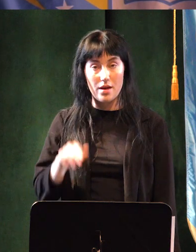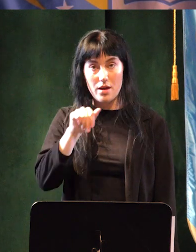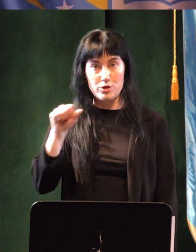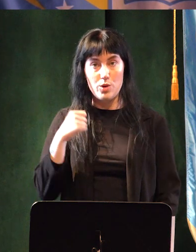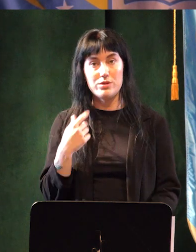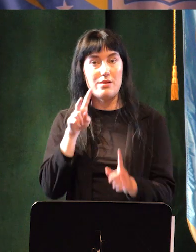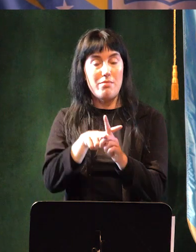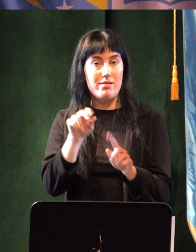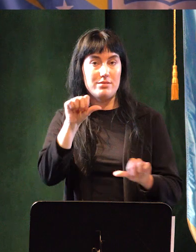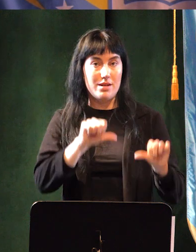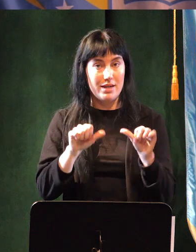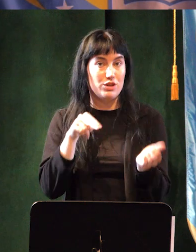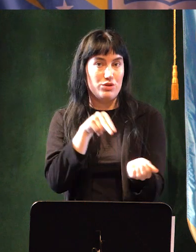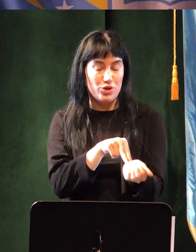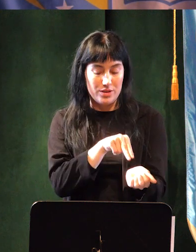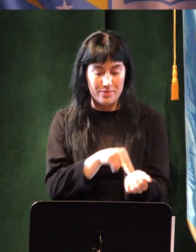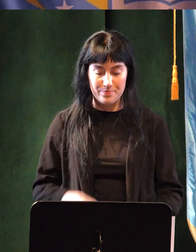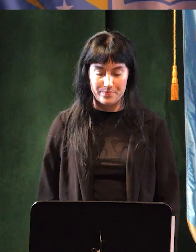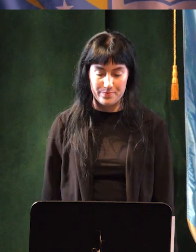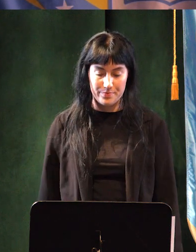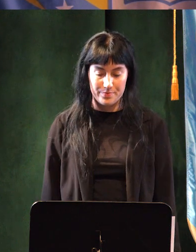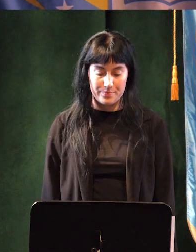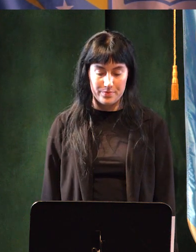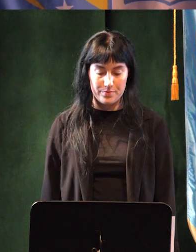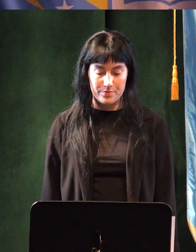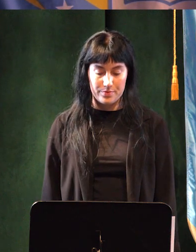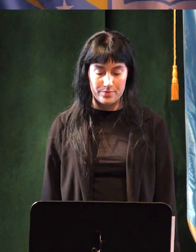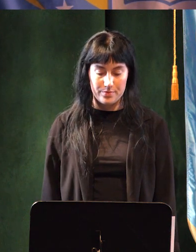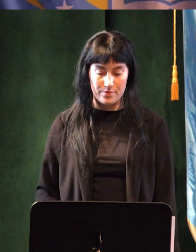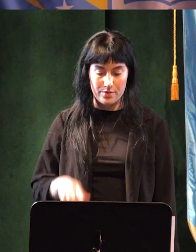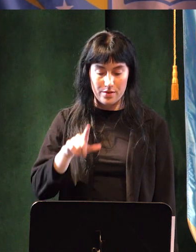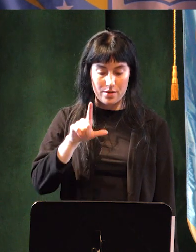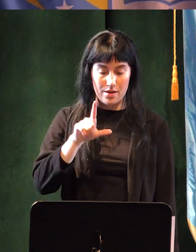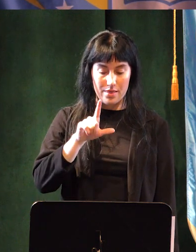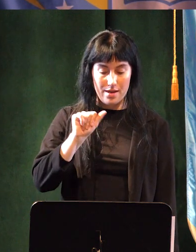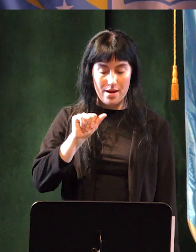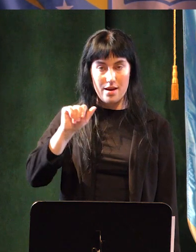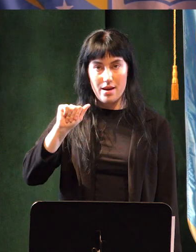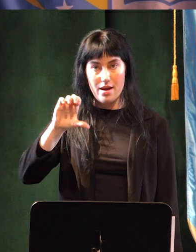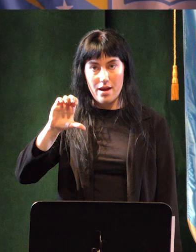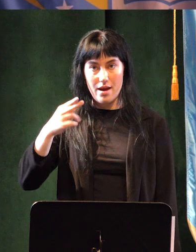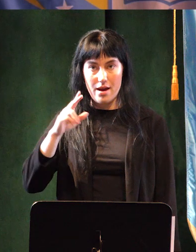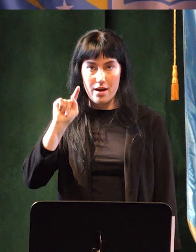Applied Science nursing Lee an actor